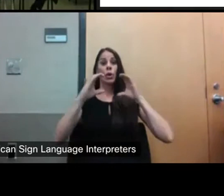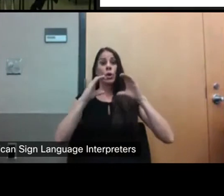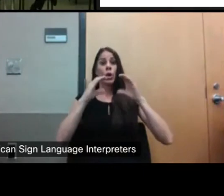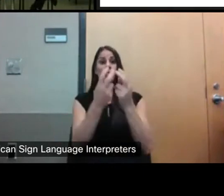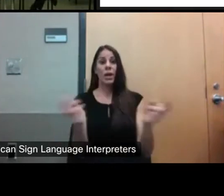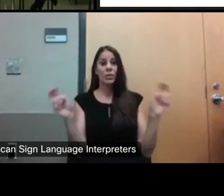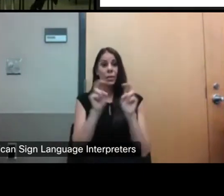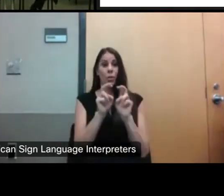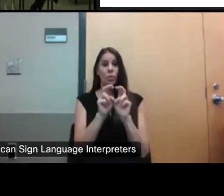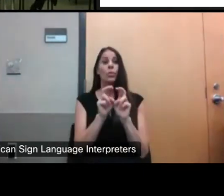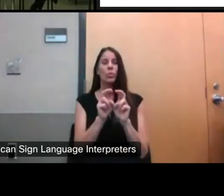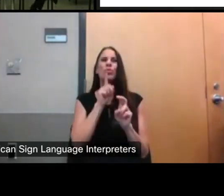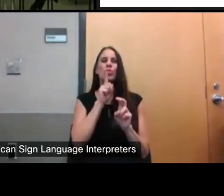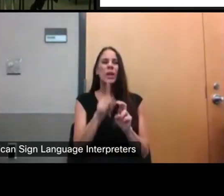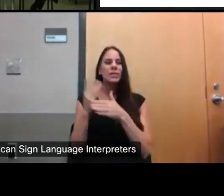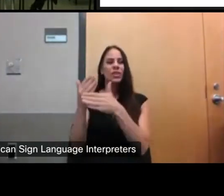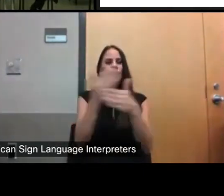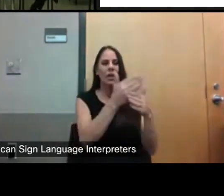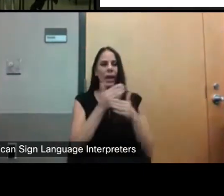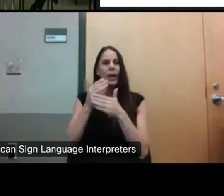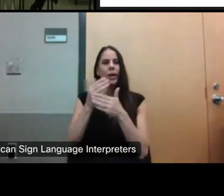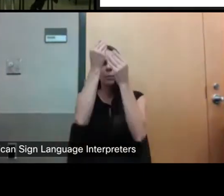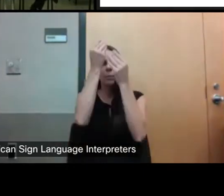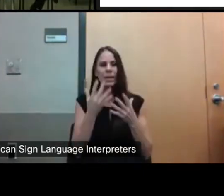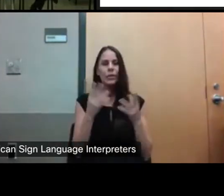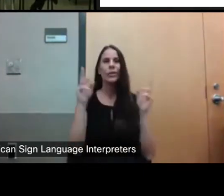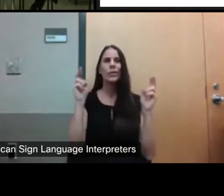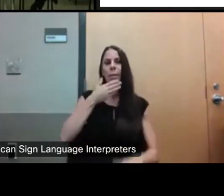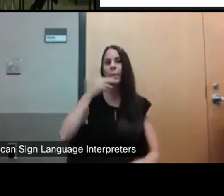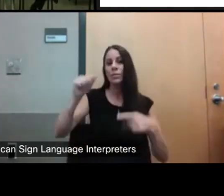together really? To share materials and best practices. And so that's what I so appreciate